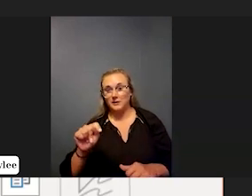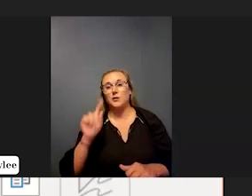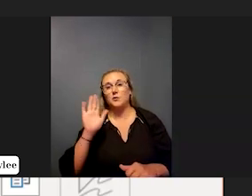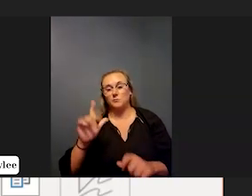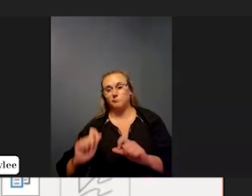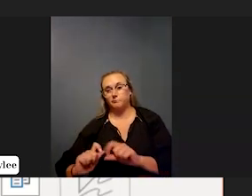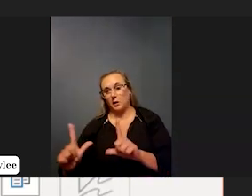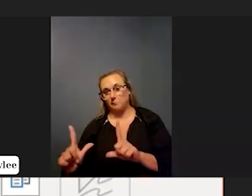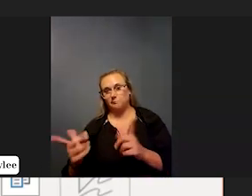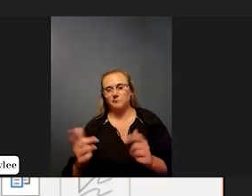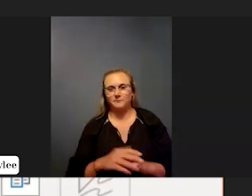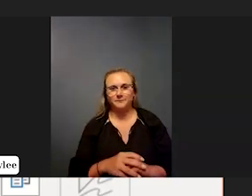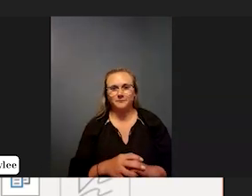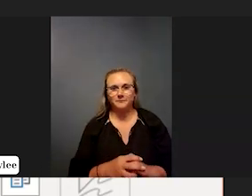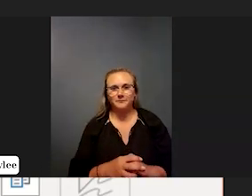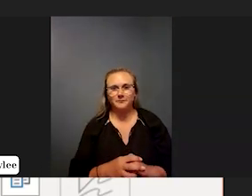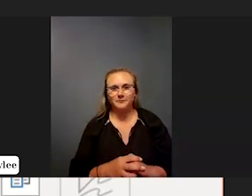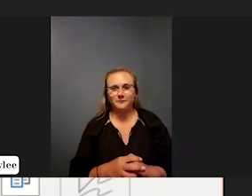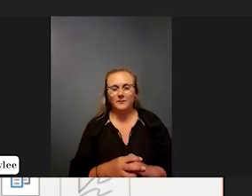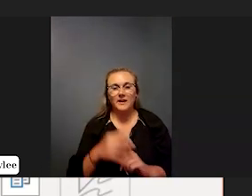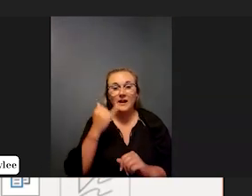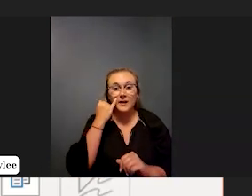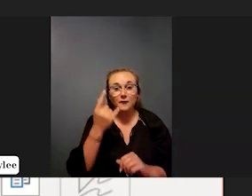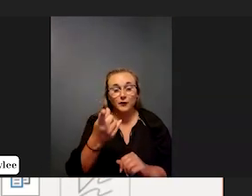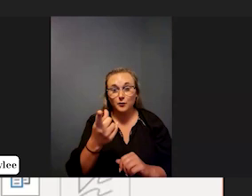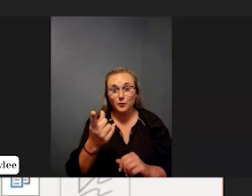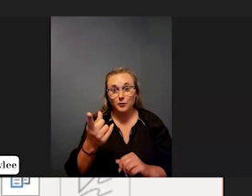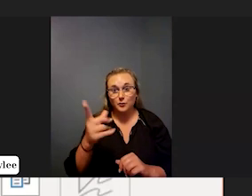If at any time you close that ribbon though, and you don't have an accessibility option,